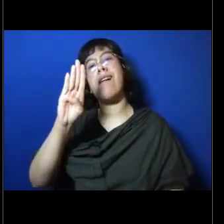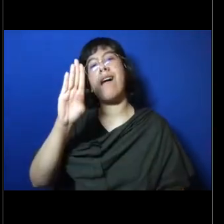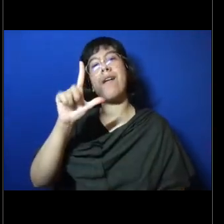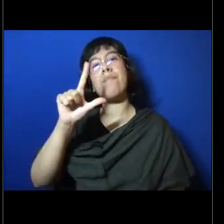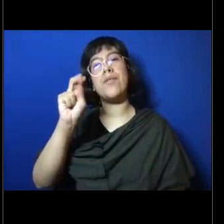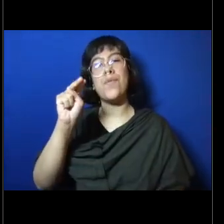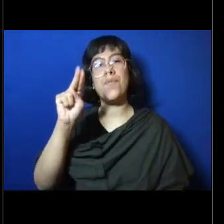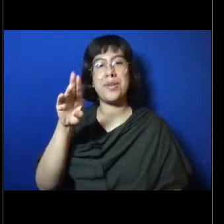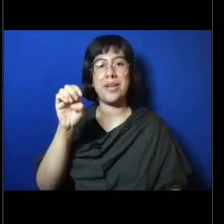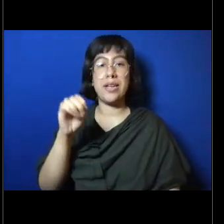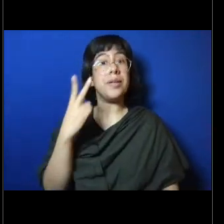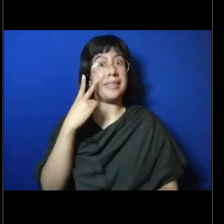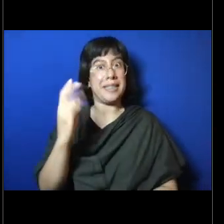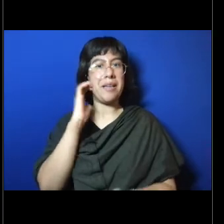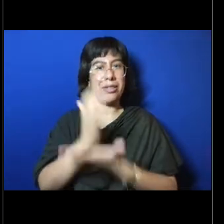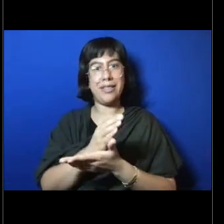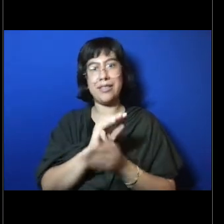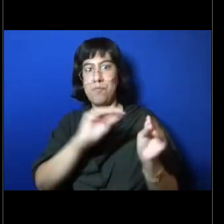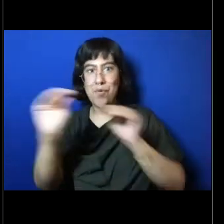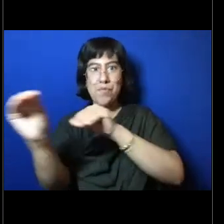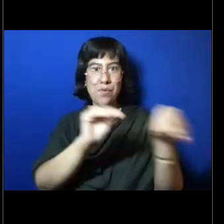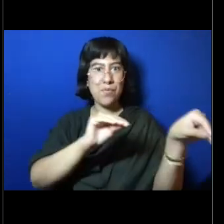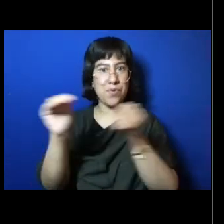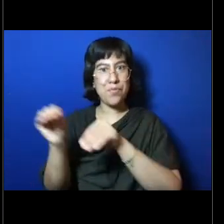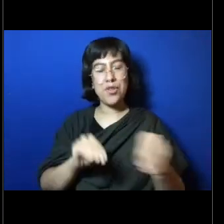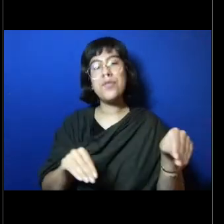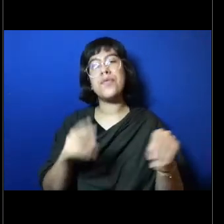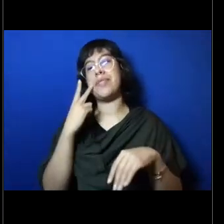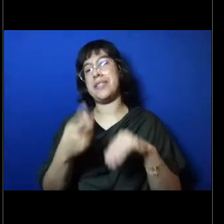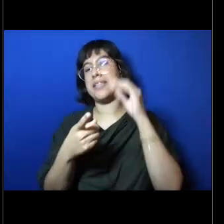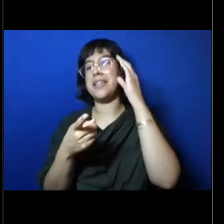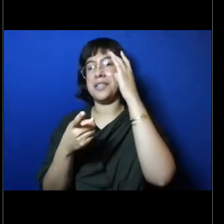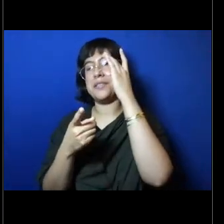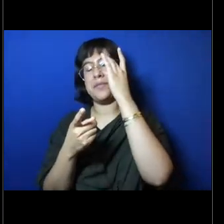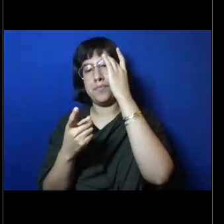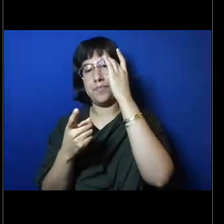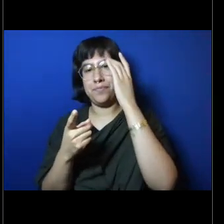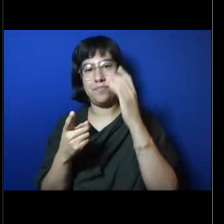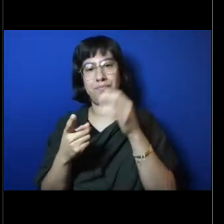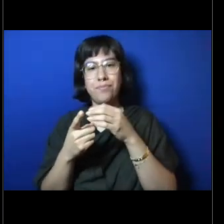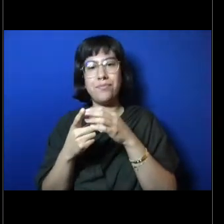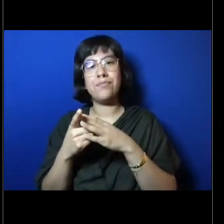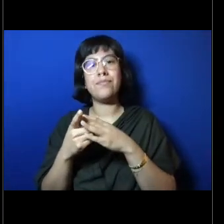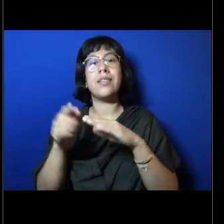it goes by really quickly so it's hard to tell, but you'll see that its respiratory port has...